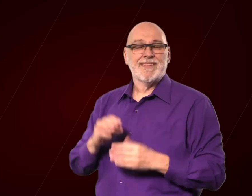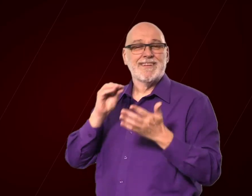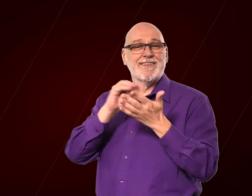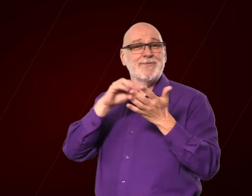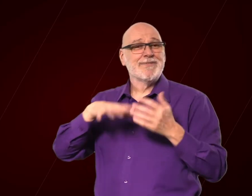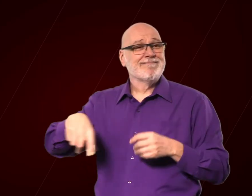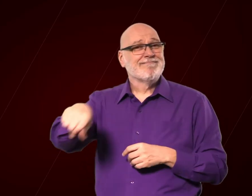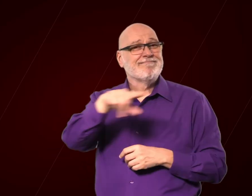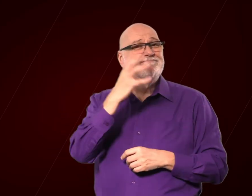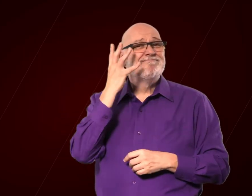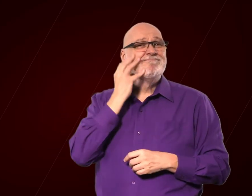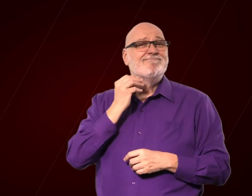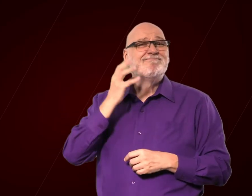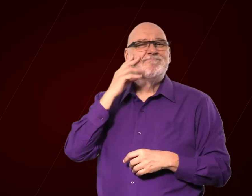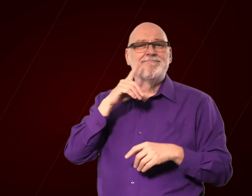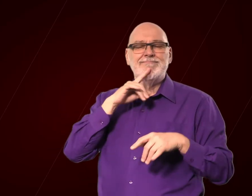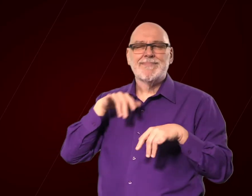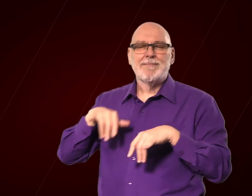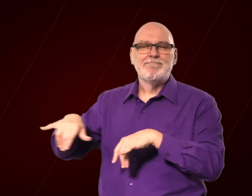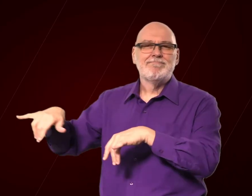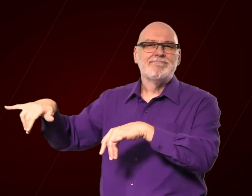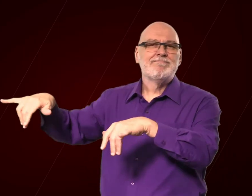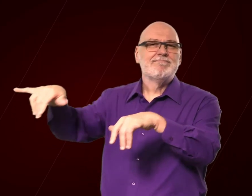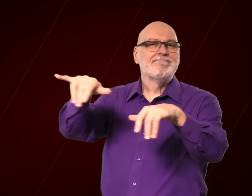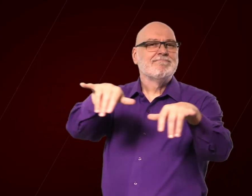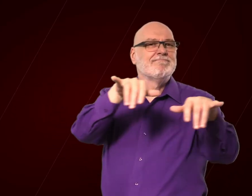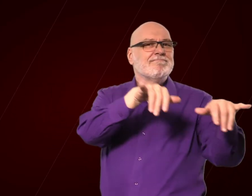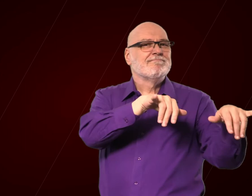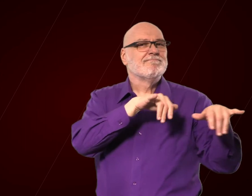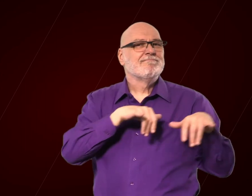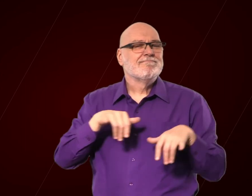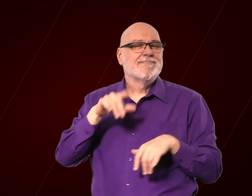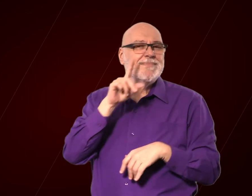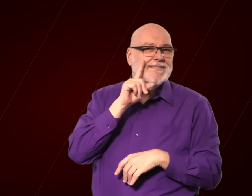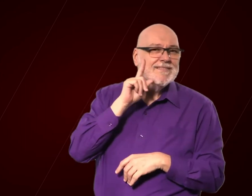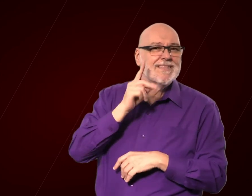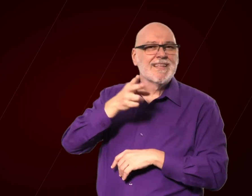[Anselmo]: The students' experience is quite common among Deaf